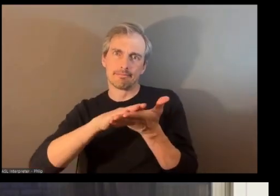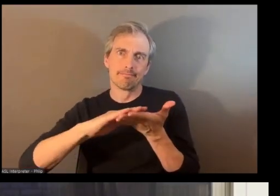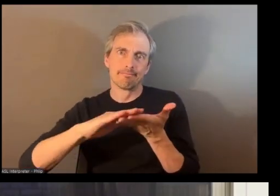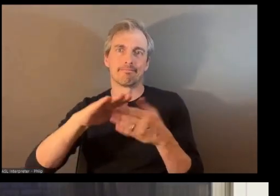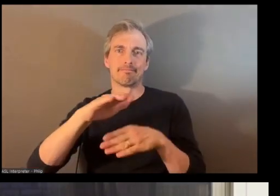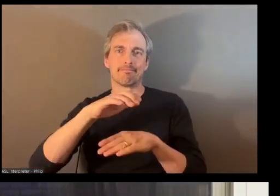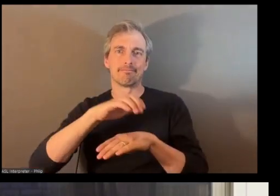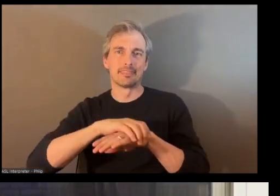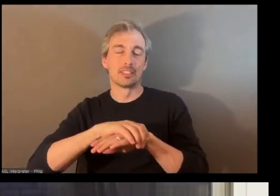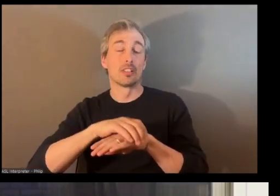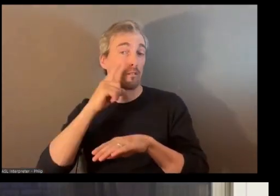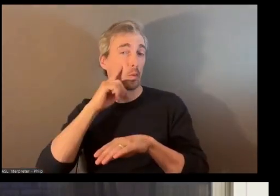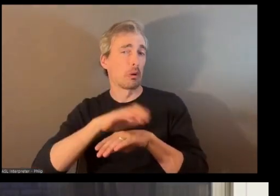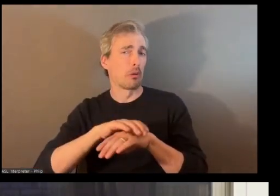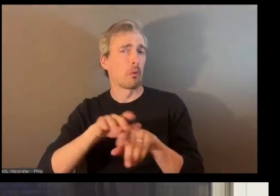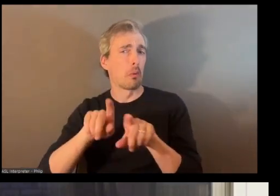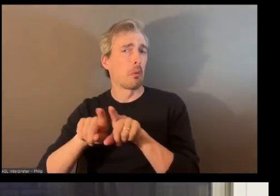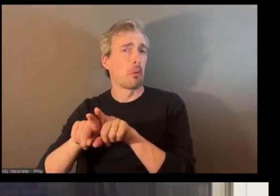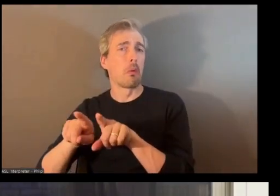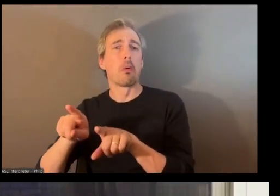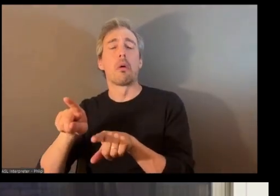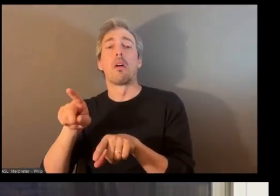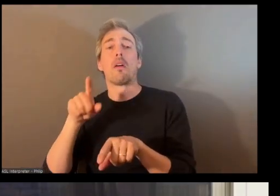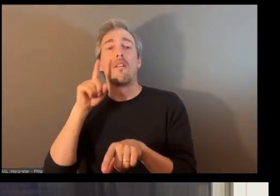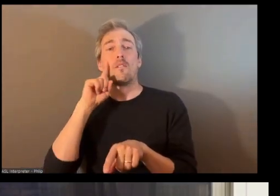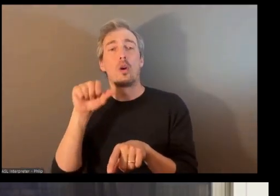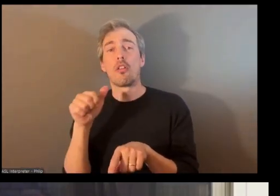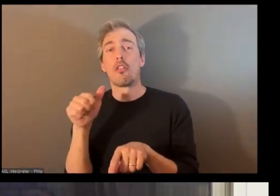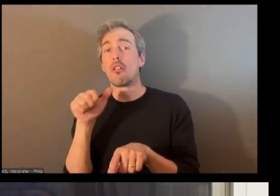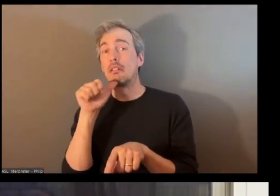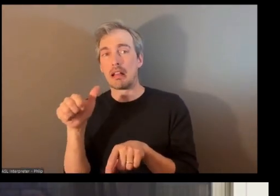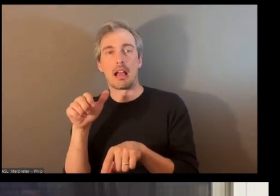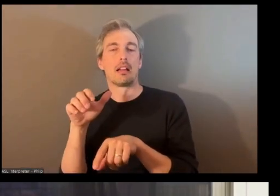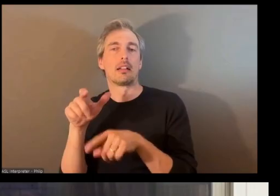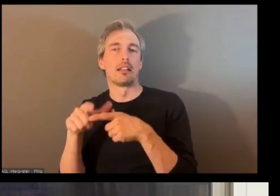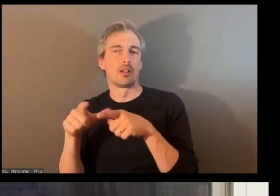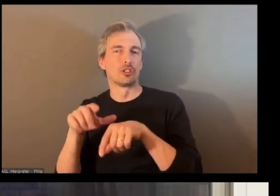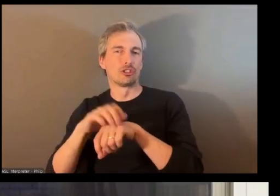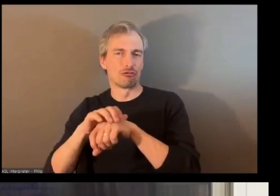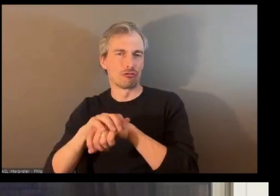Framework of Reference for Languages. CEFR has a CEFR text analyzer.